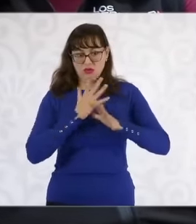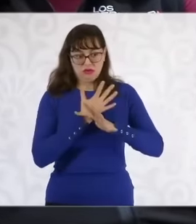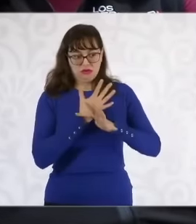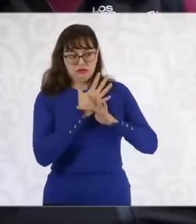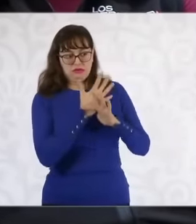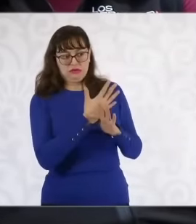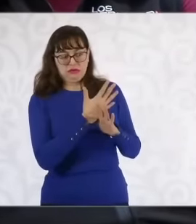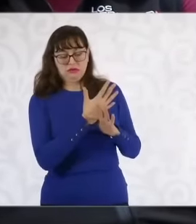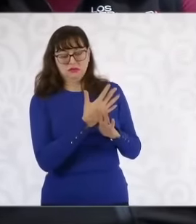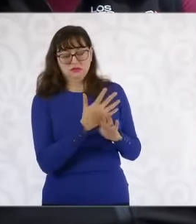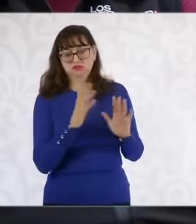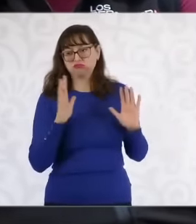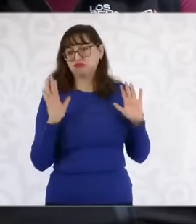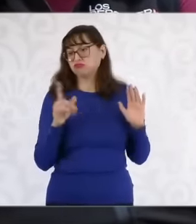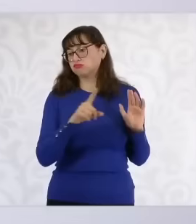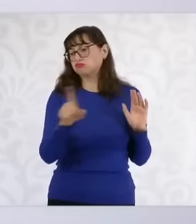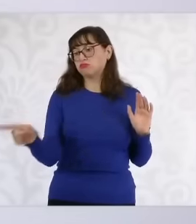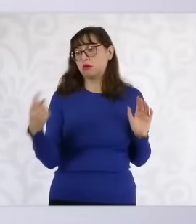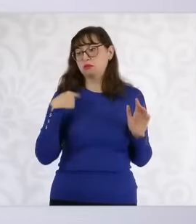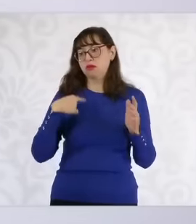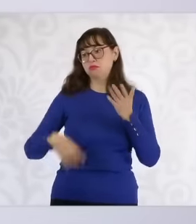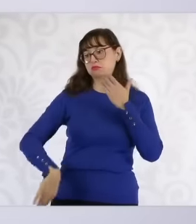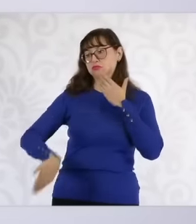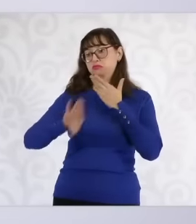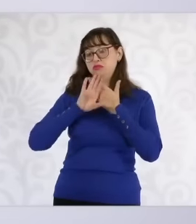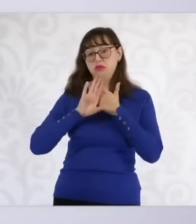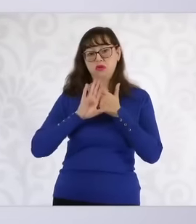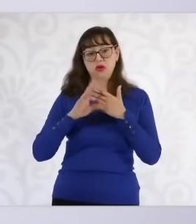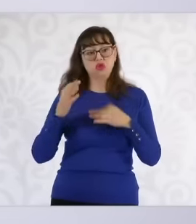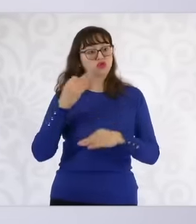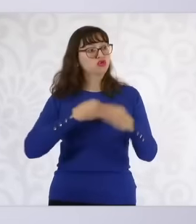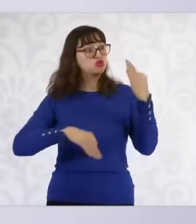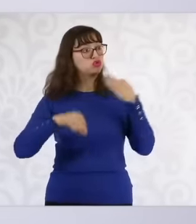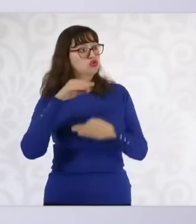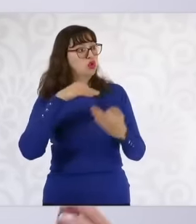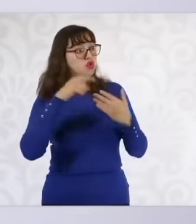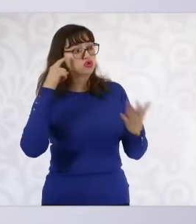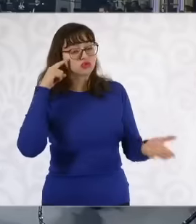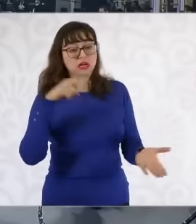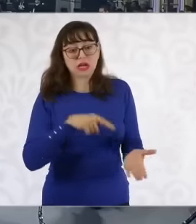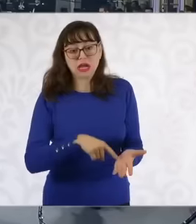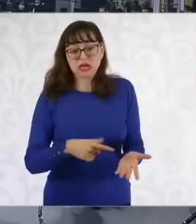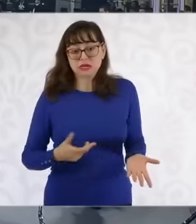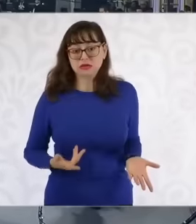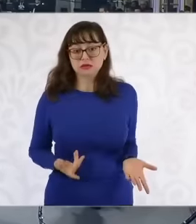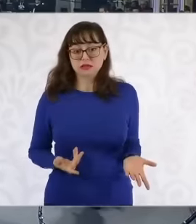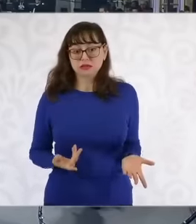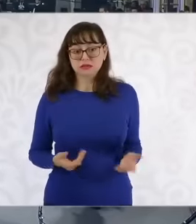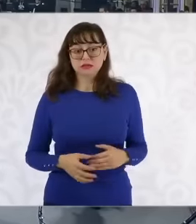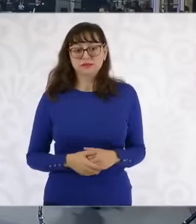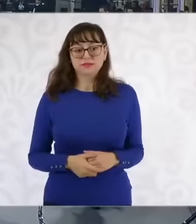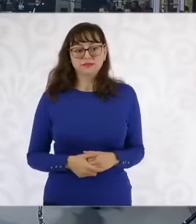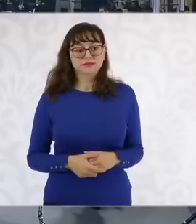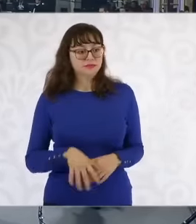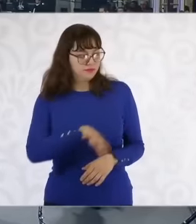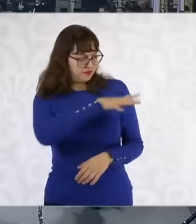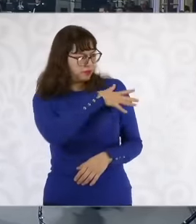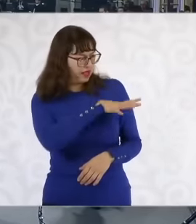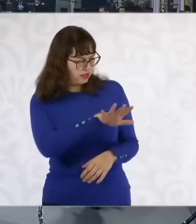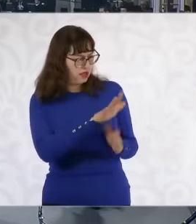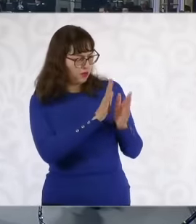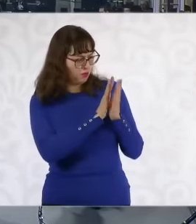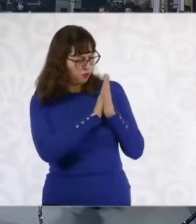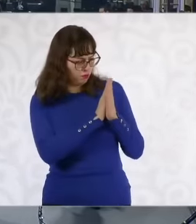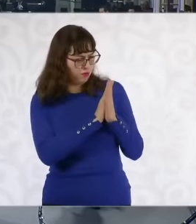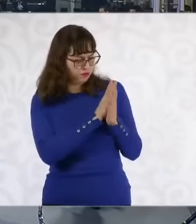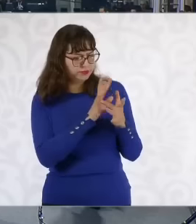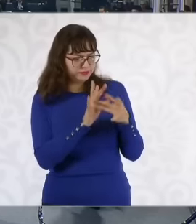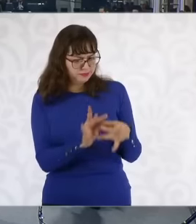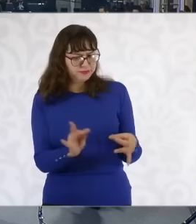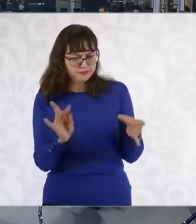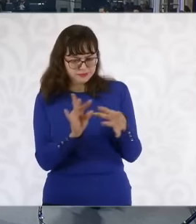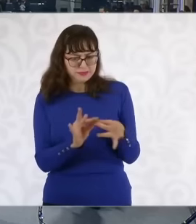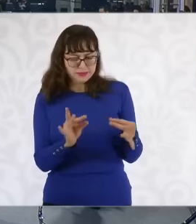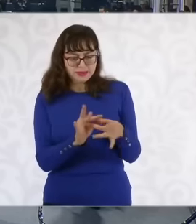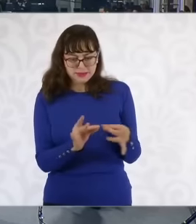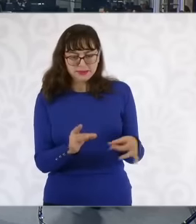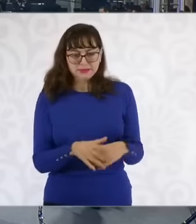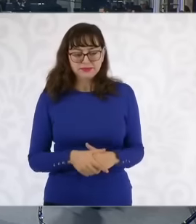taken as true. If you want to explain when a case like this happens, how the prosecutor's office is given a view of its own area,